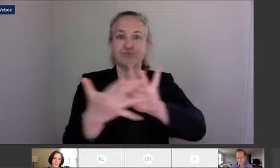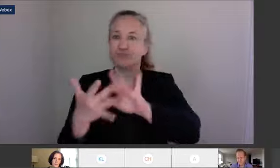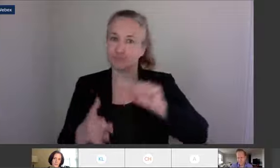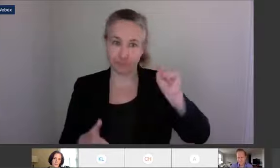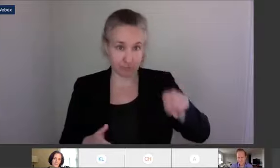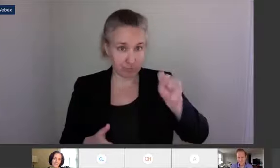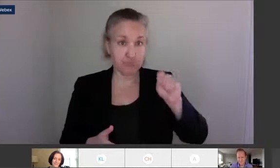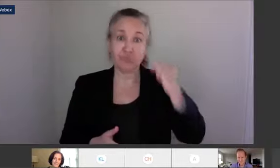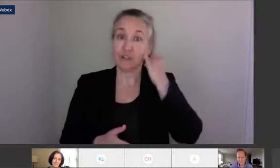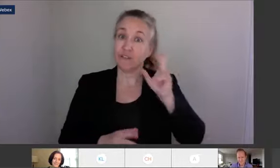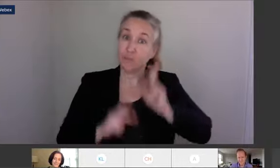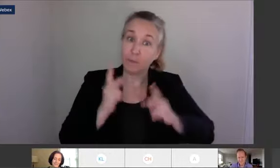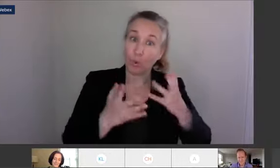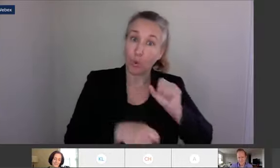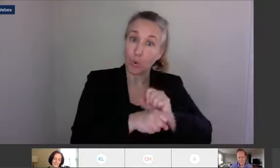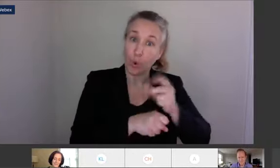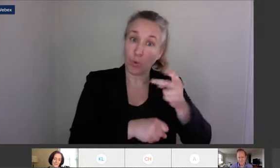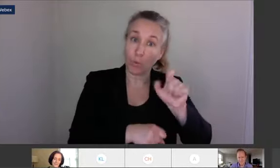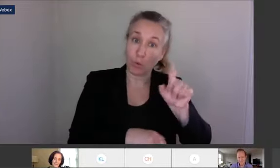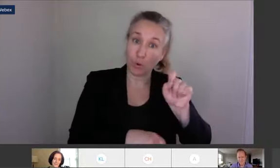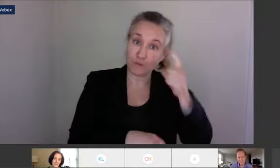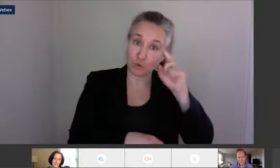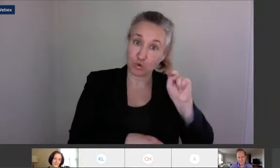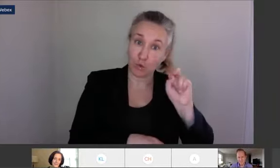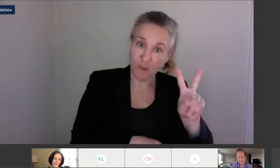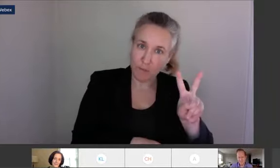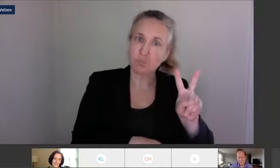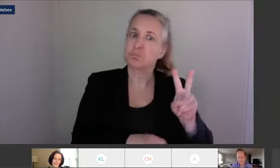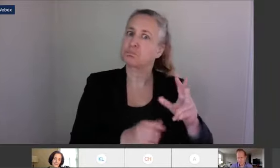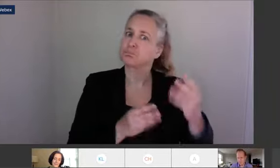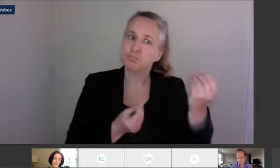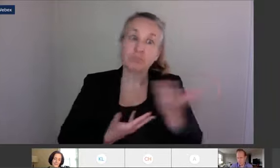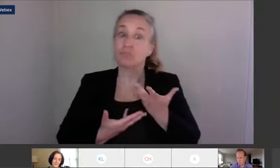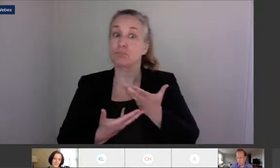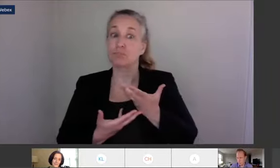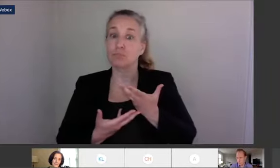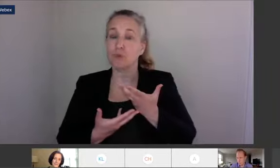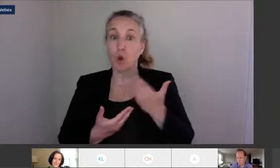in November they can let us know now we did not wait to reach out to people we